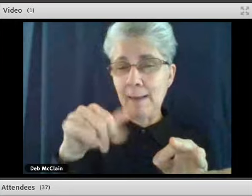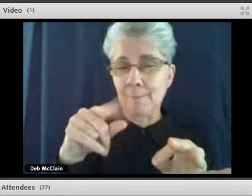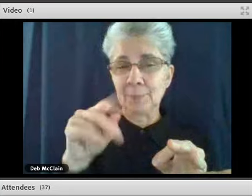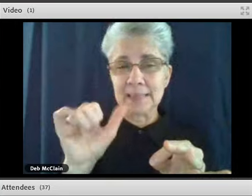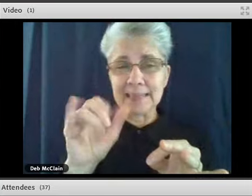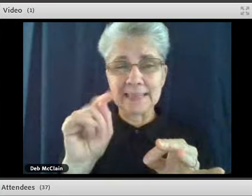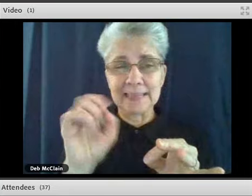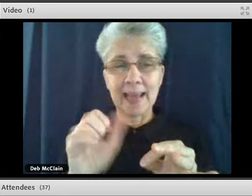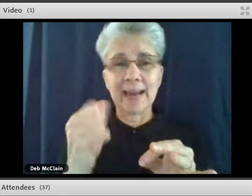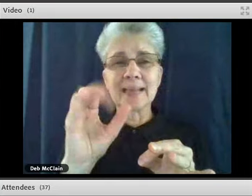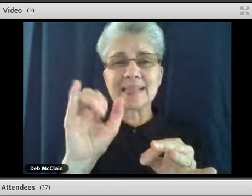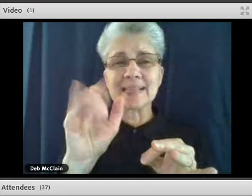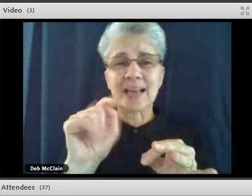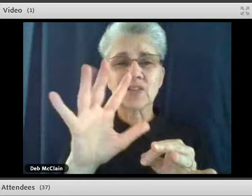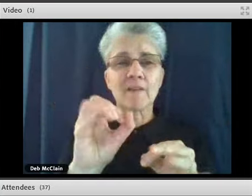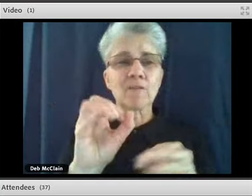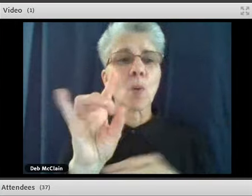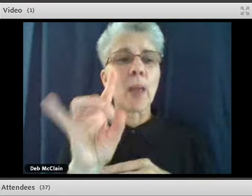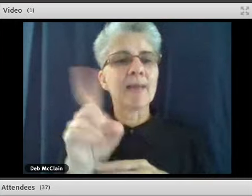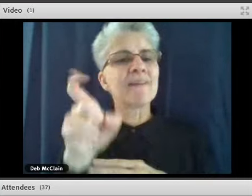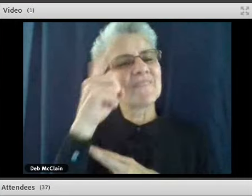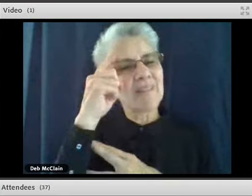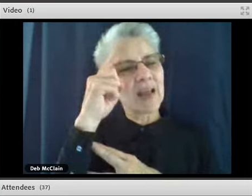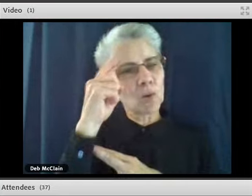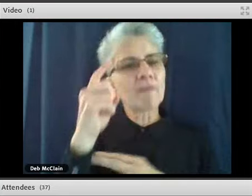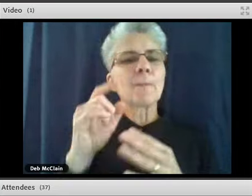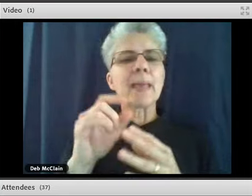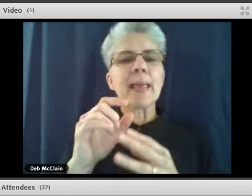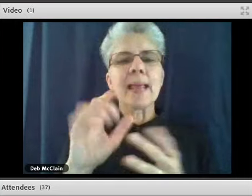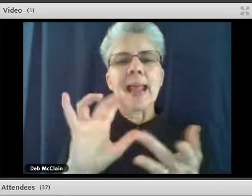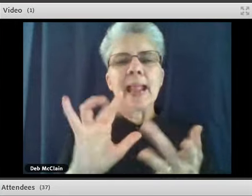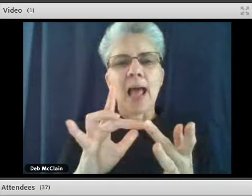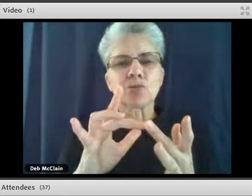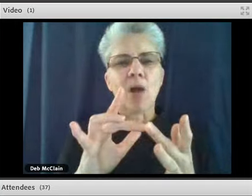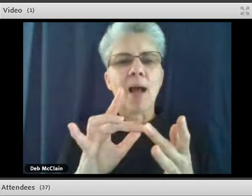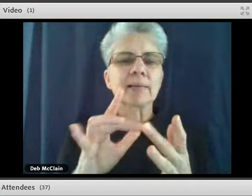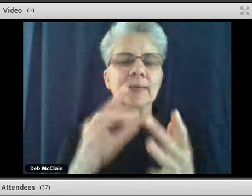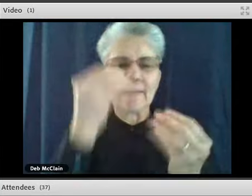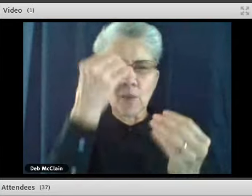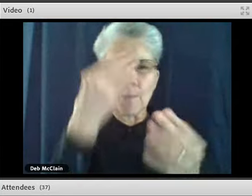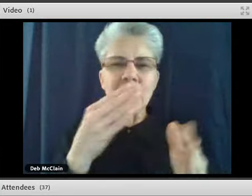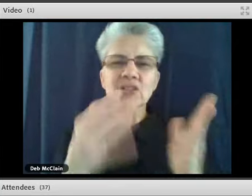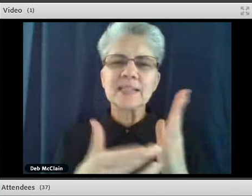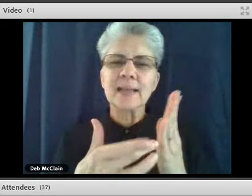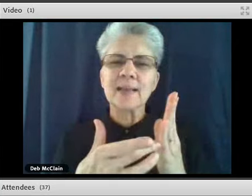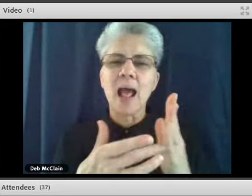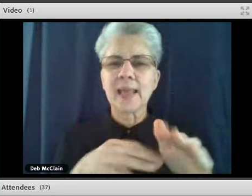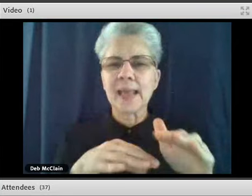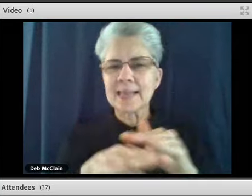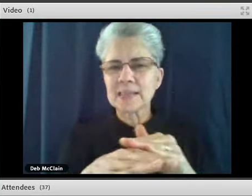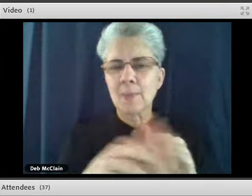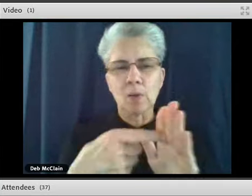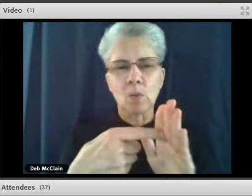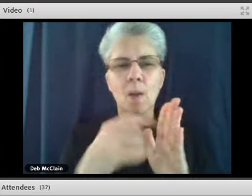is to Section 508. And this is the federal government's electronic information and technology accessibility requirement.